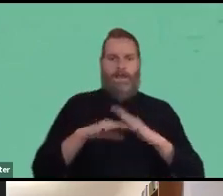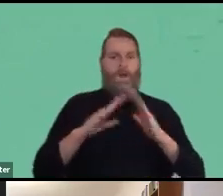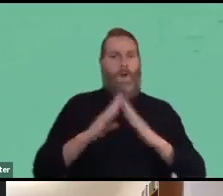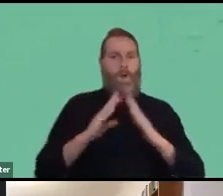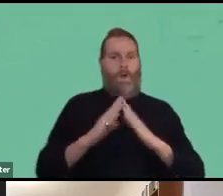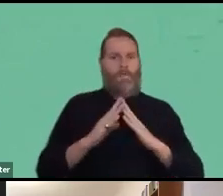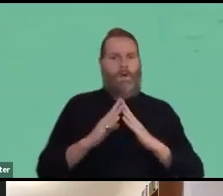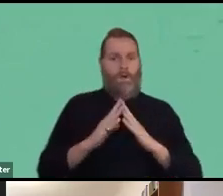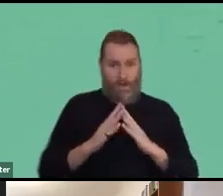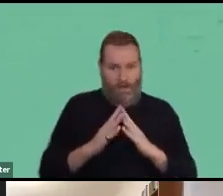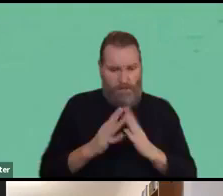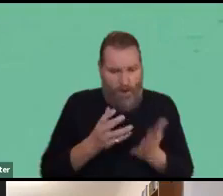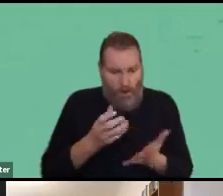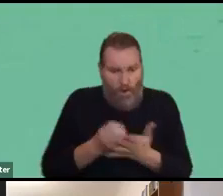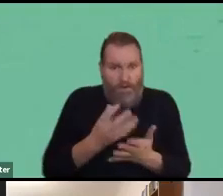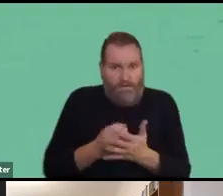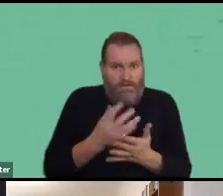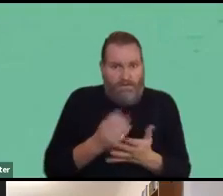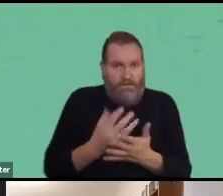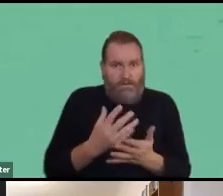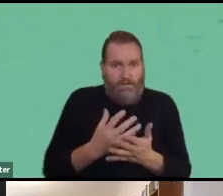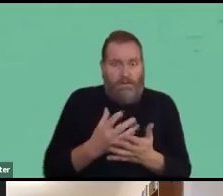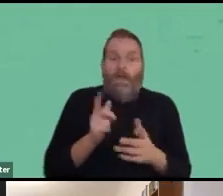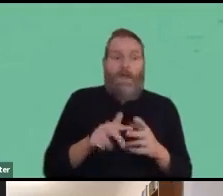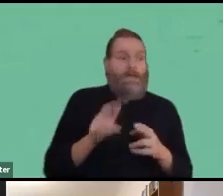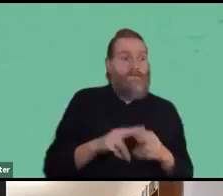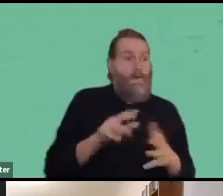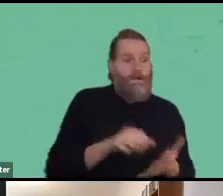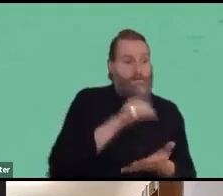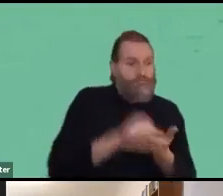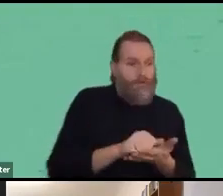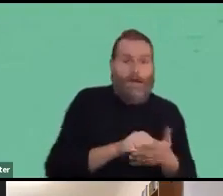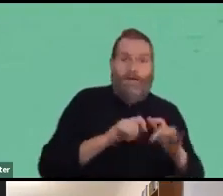with that whether if you've got the right kit let alone if you've got the right environment